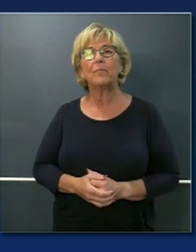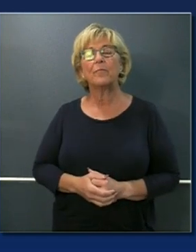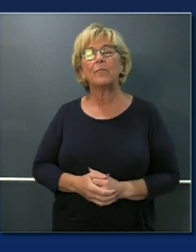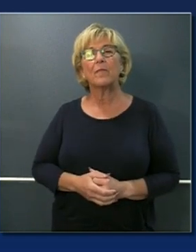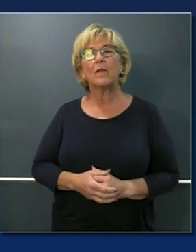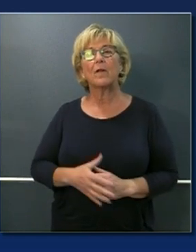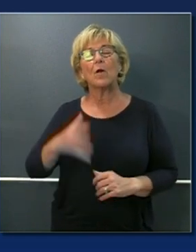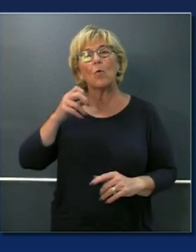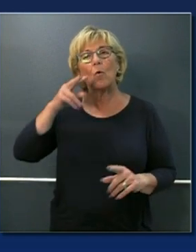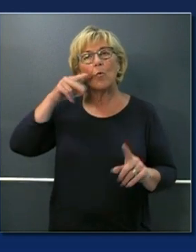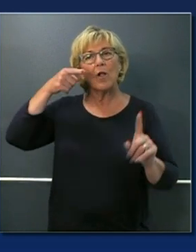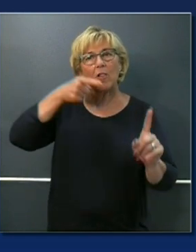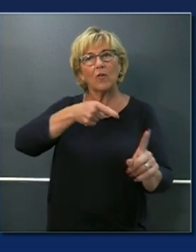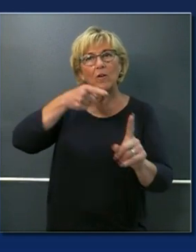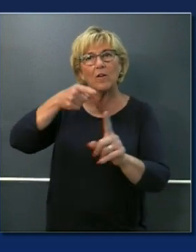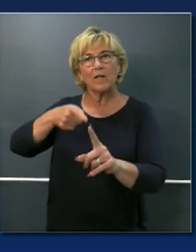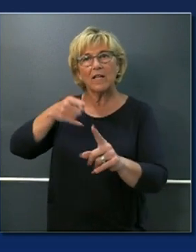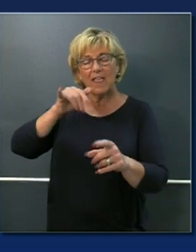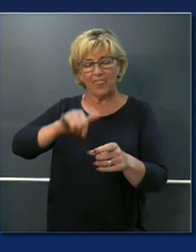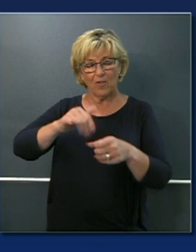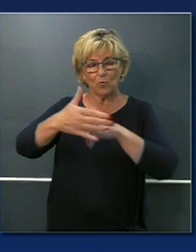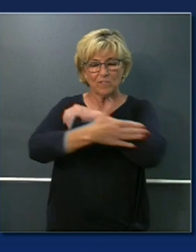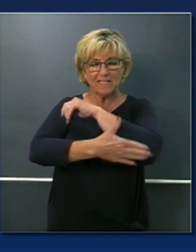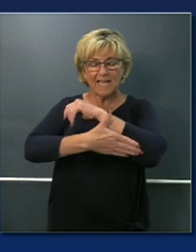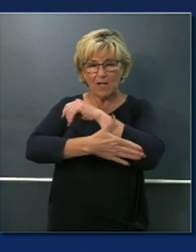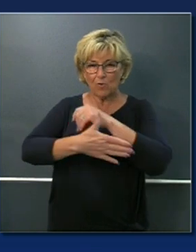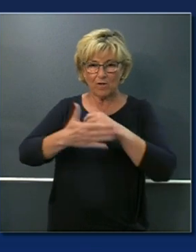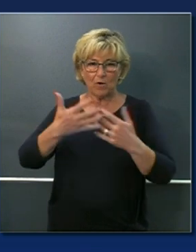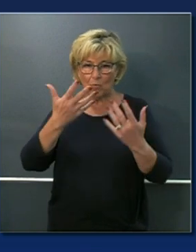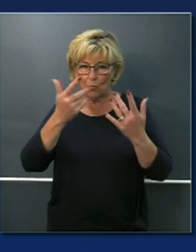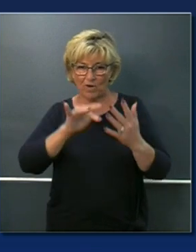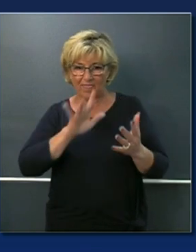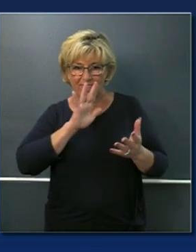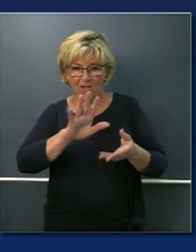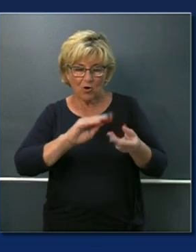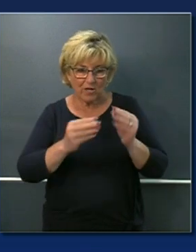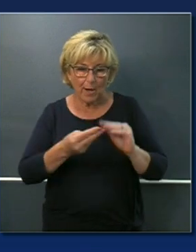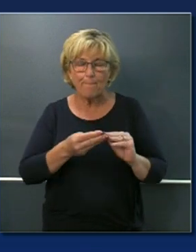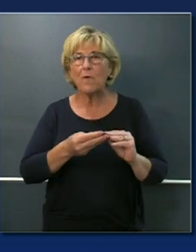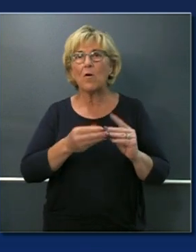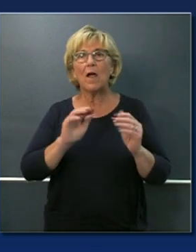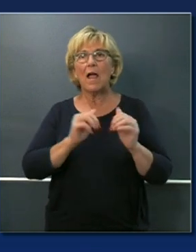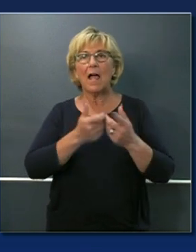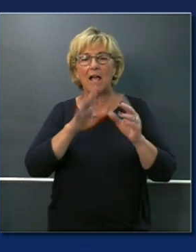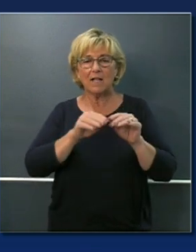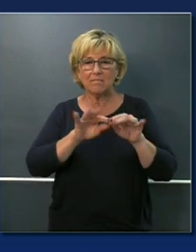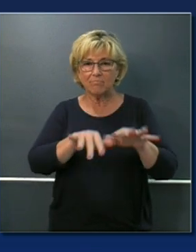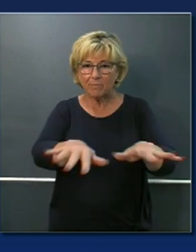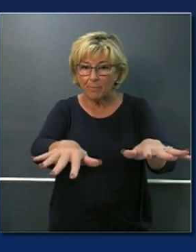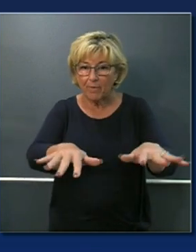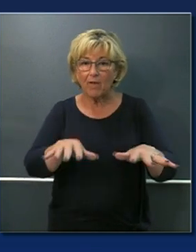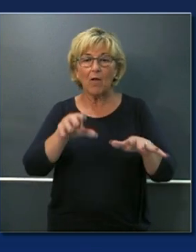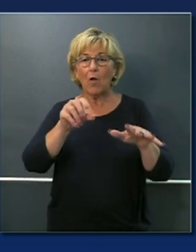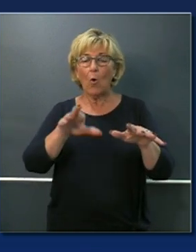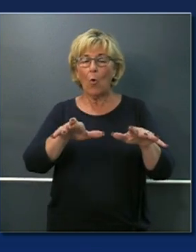COUNTIES THAT WE KNOW THAT AS THERE IS MODIFICATION PEOPLE MOVE DIFFERENTLY AND WE NEED TO UNDERSTAND NOT ONLY WHAT IS